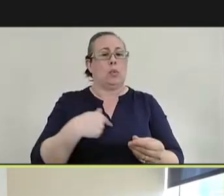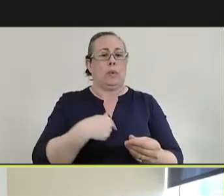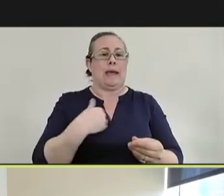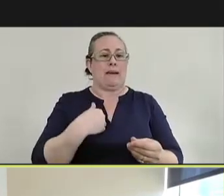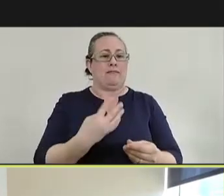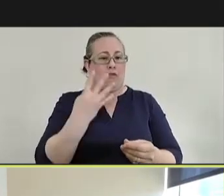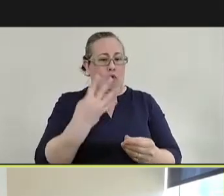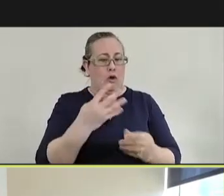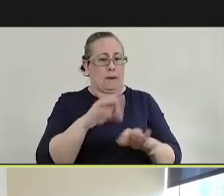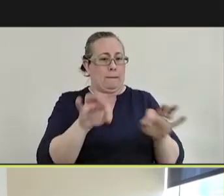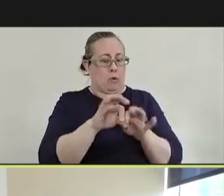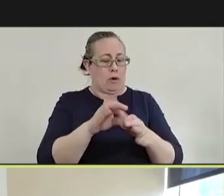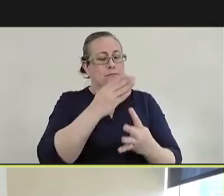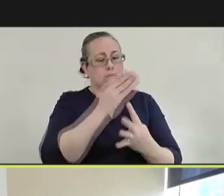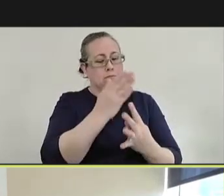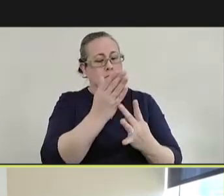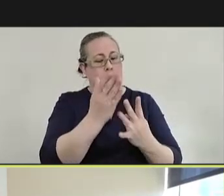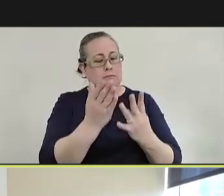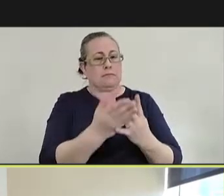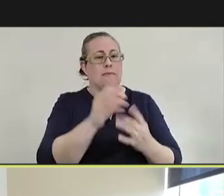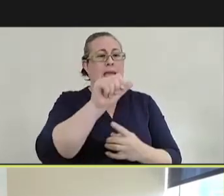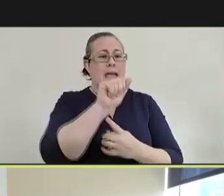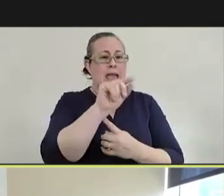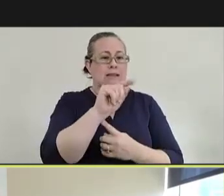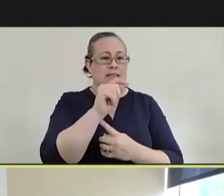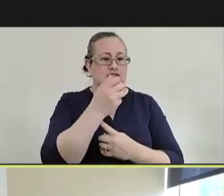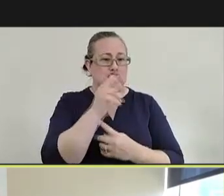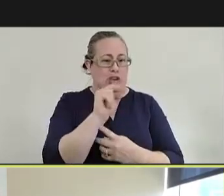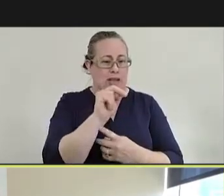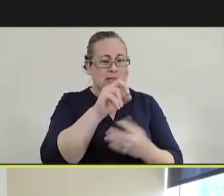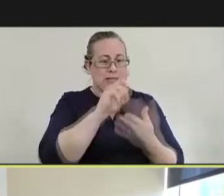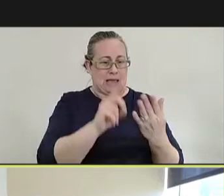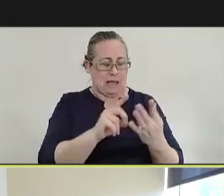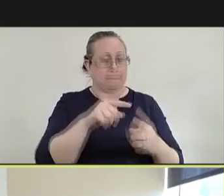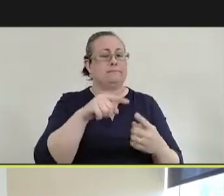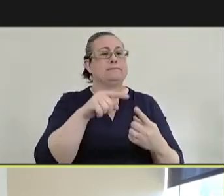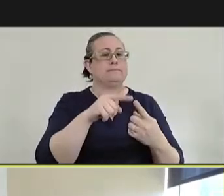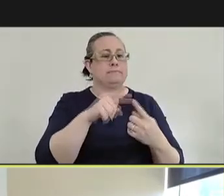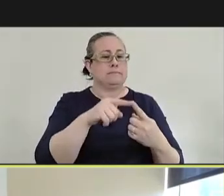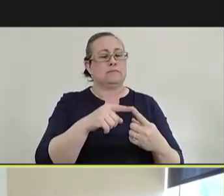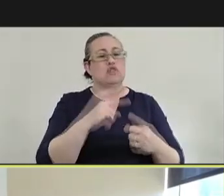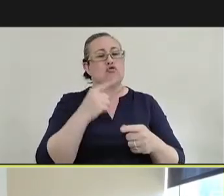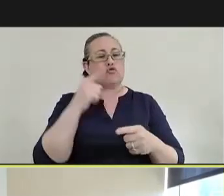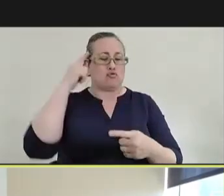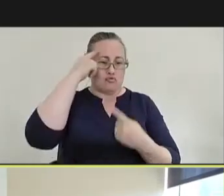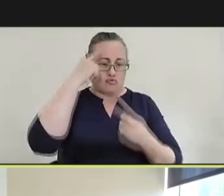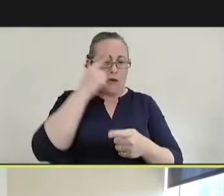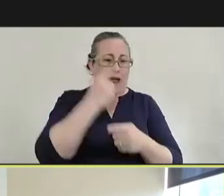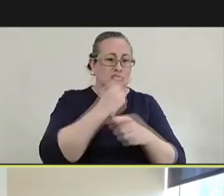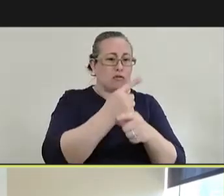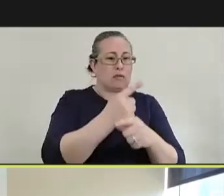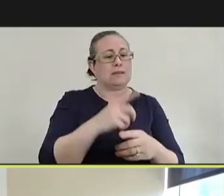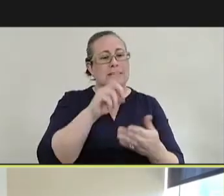In the first stage, this is antigen design, where we rely on rational design, directed evolution,